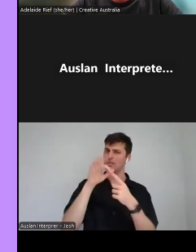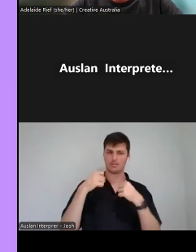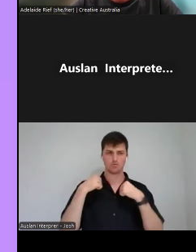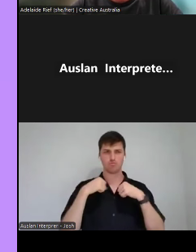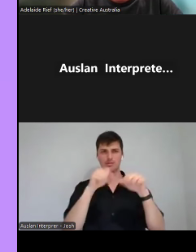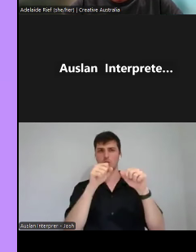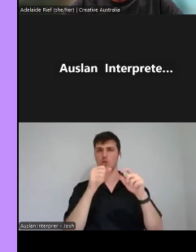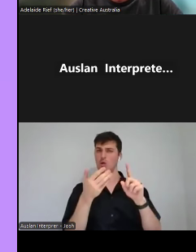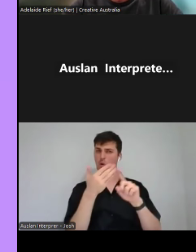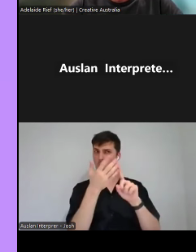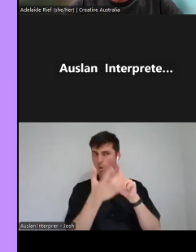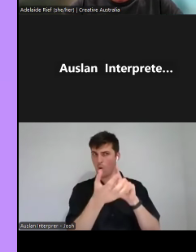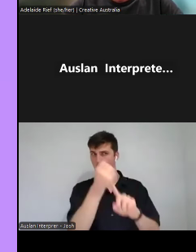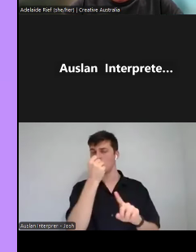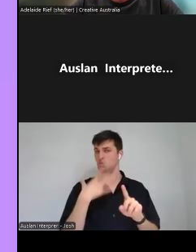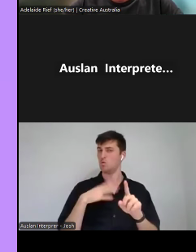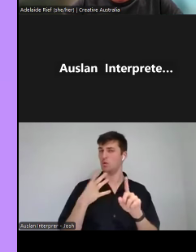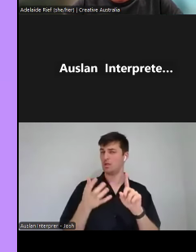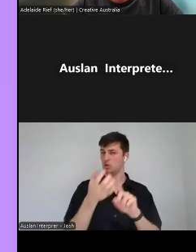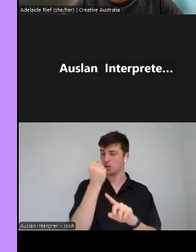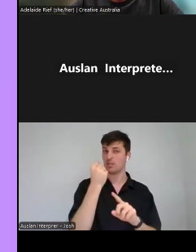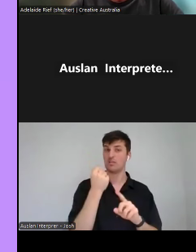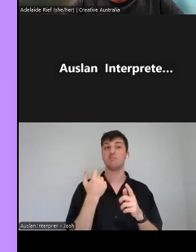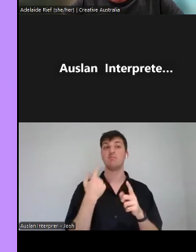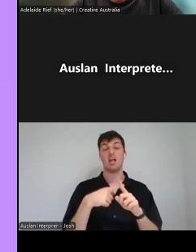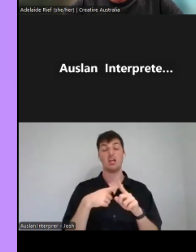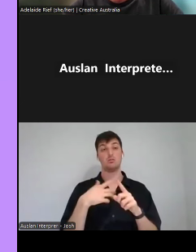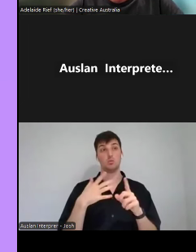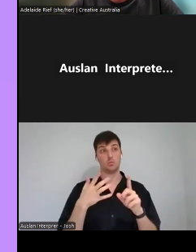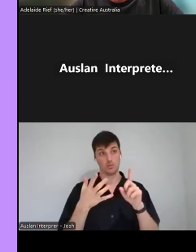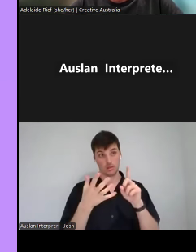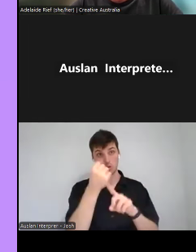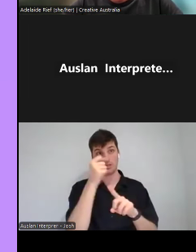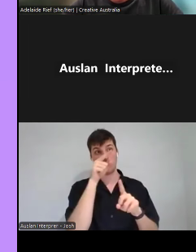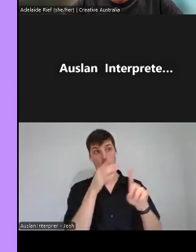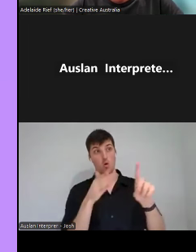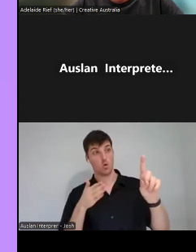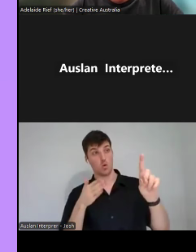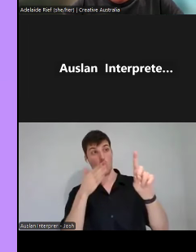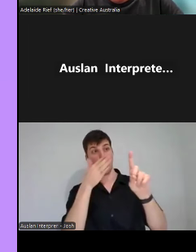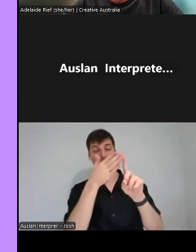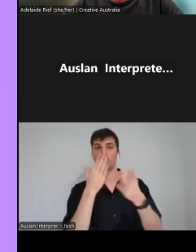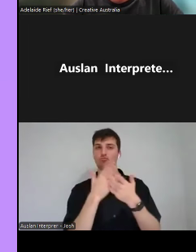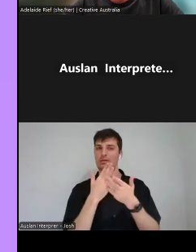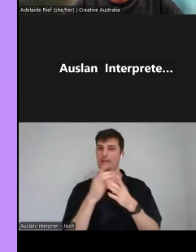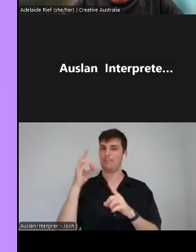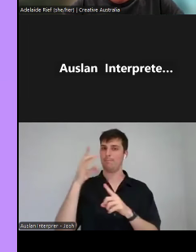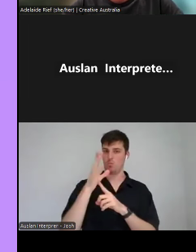to achieve and that in order to achieve those one of the key mechanisms is going to be supporting